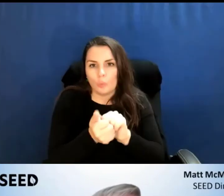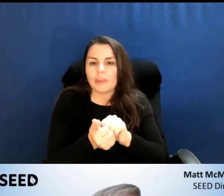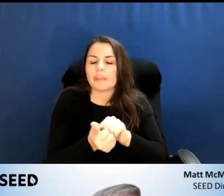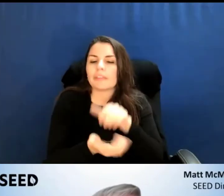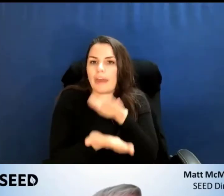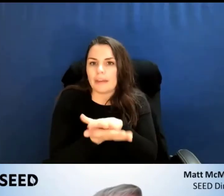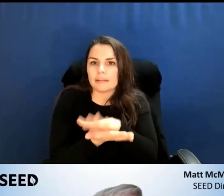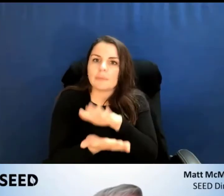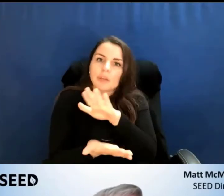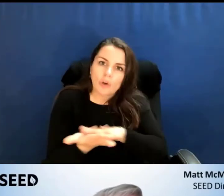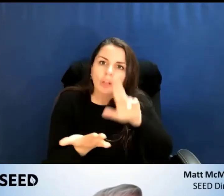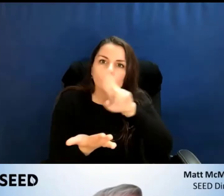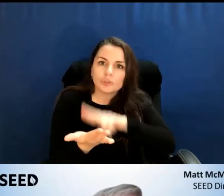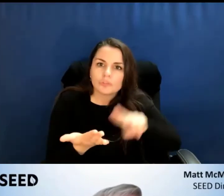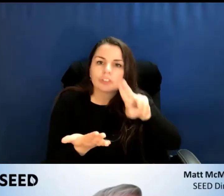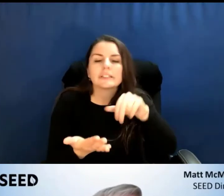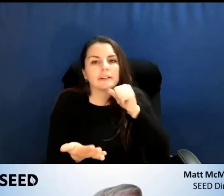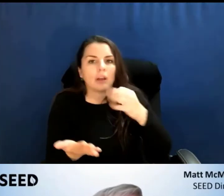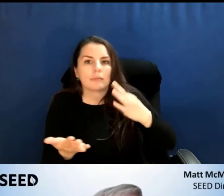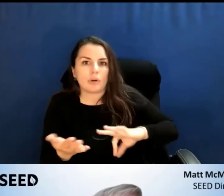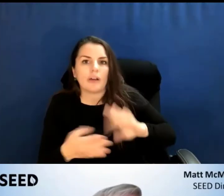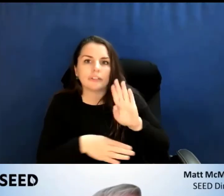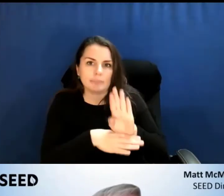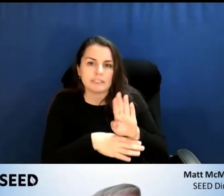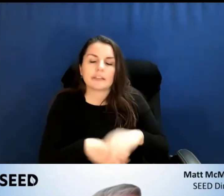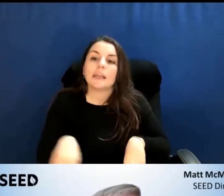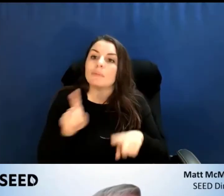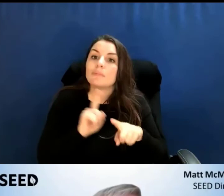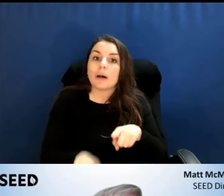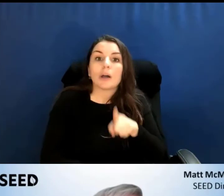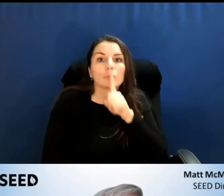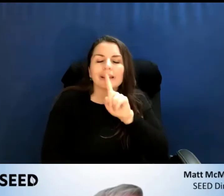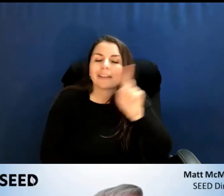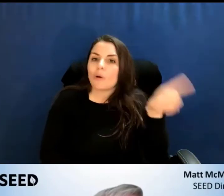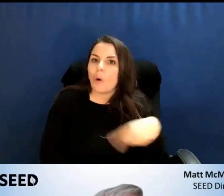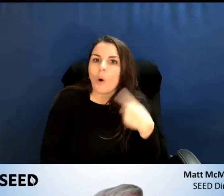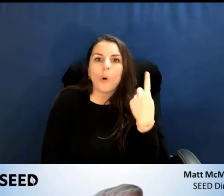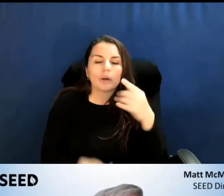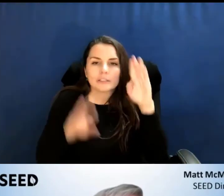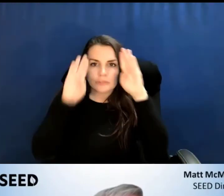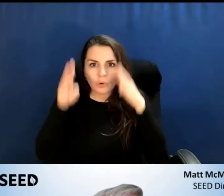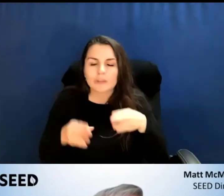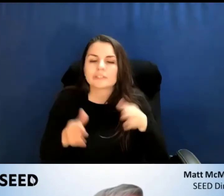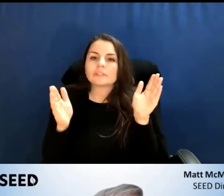the award always goes to the small business, so it's important to note that the small business